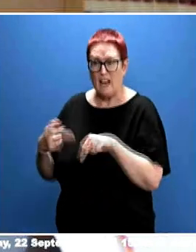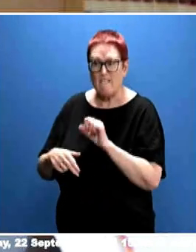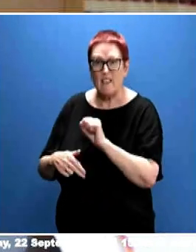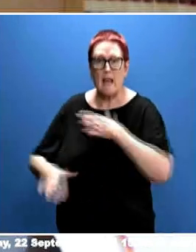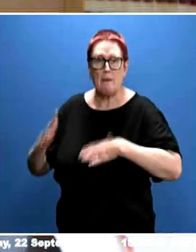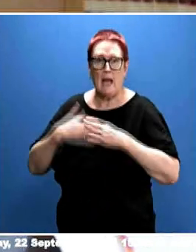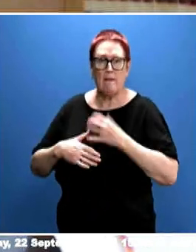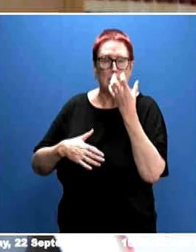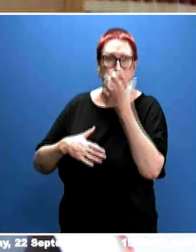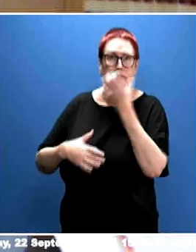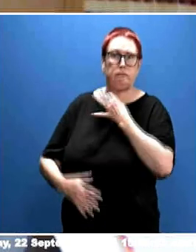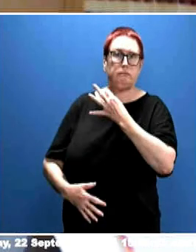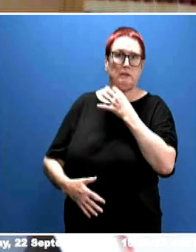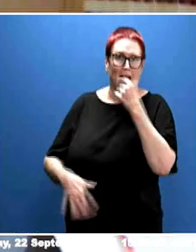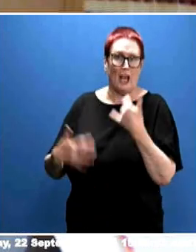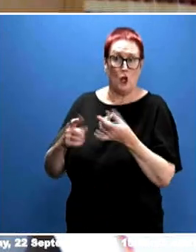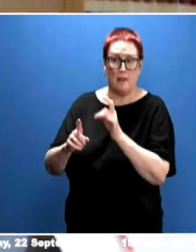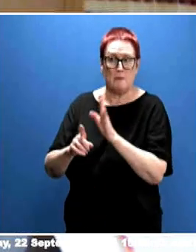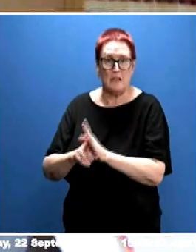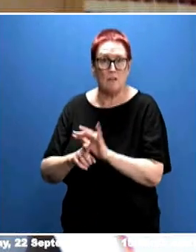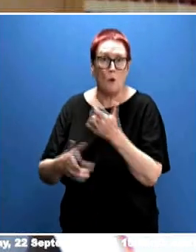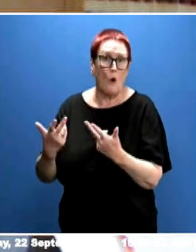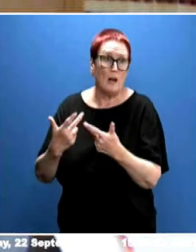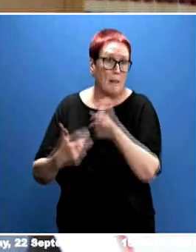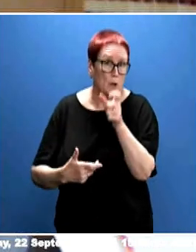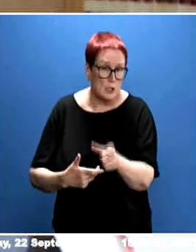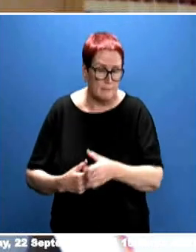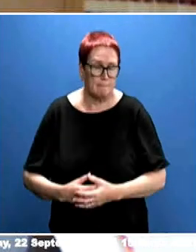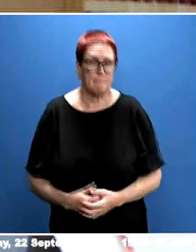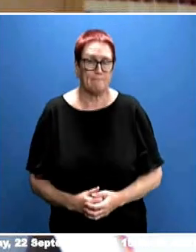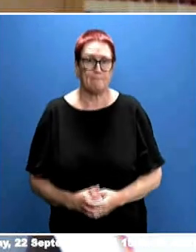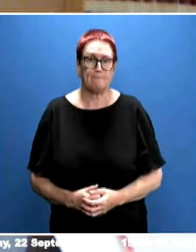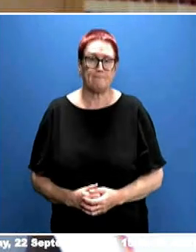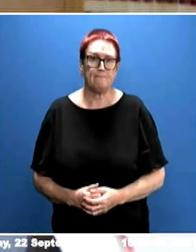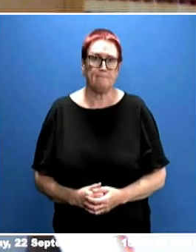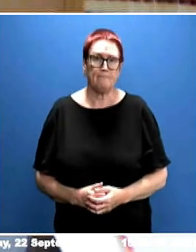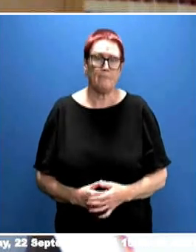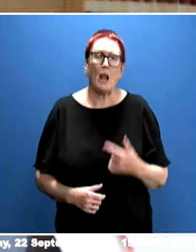mental health, it was about mental health services, not necessarily a mental health tribunal.